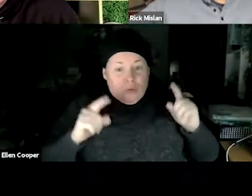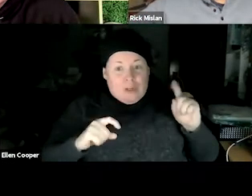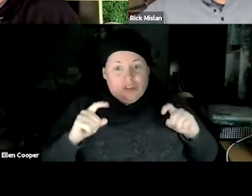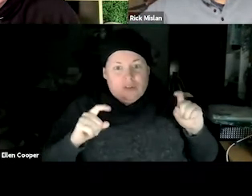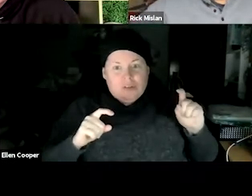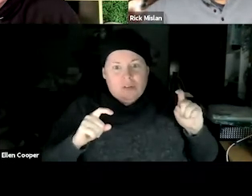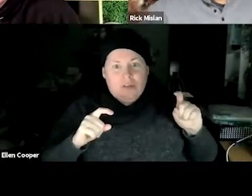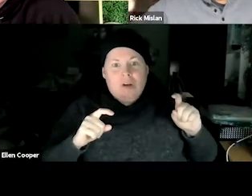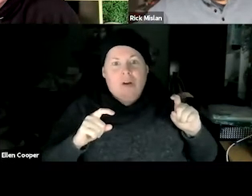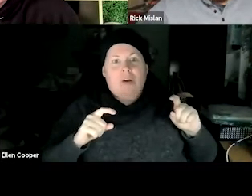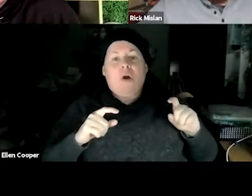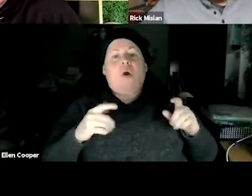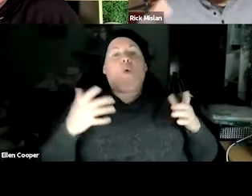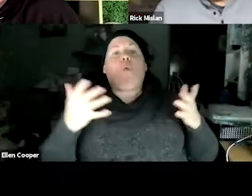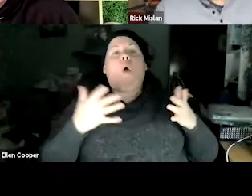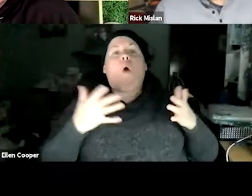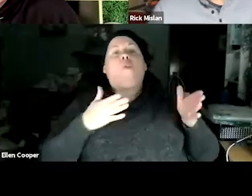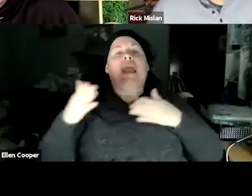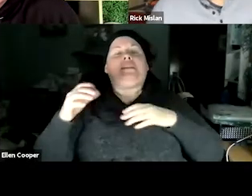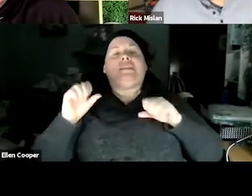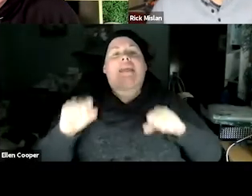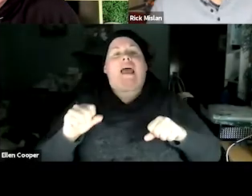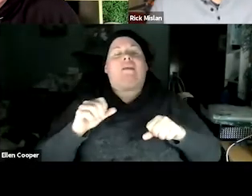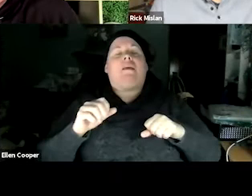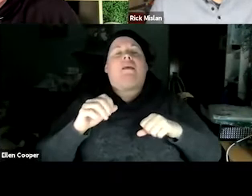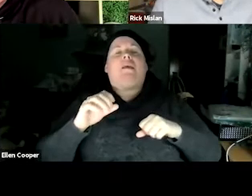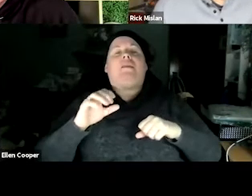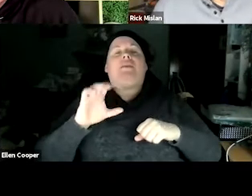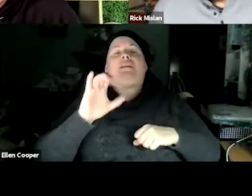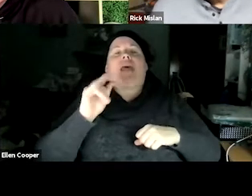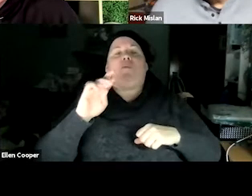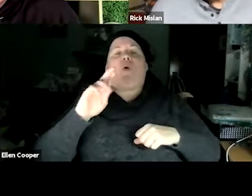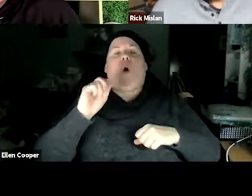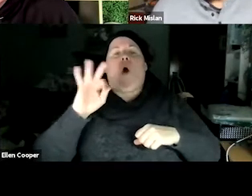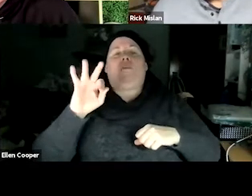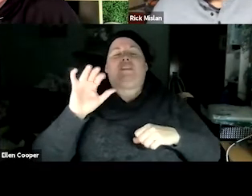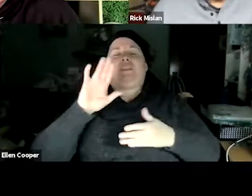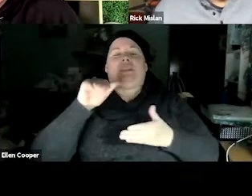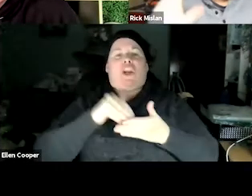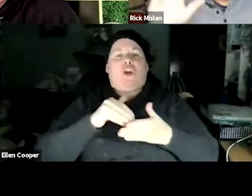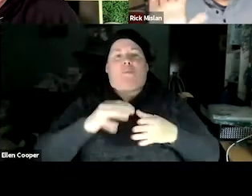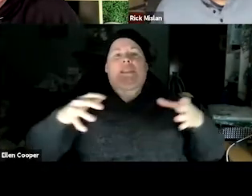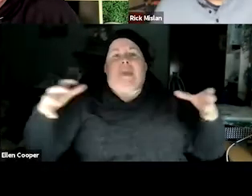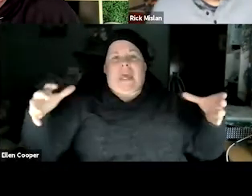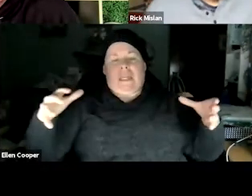what ways can the cyber ops center be expanded. What could be added to increase the sense of immersion for those in it and I swear I didn't write this, so